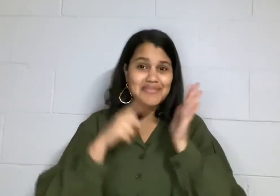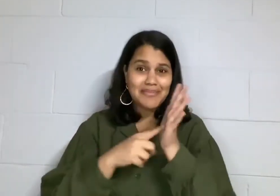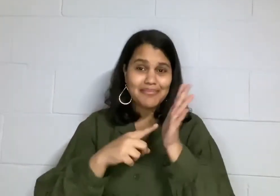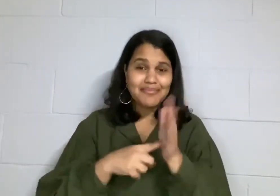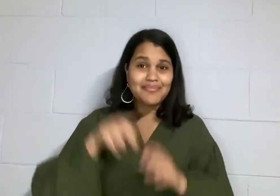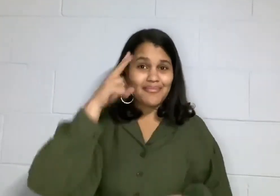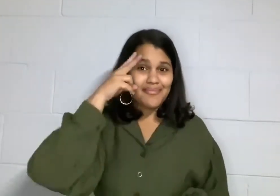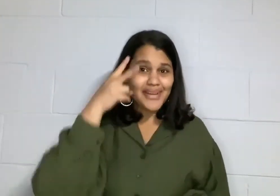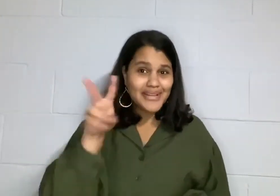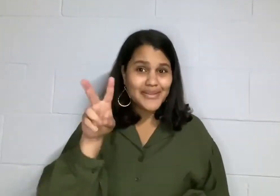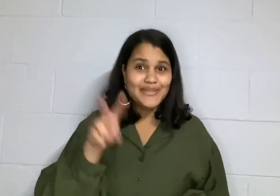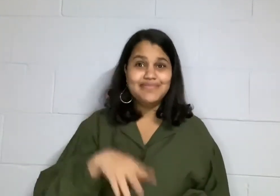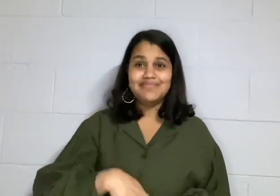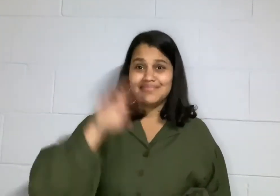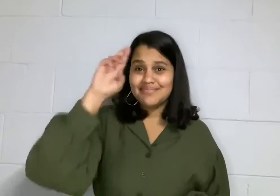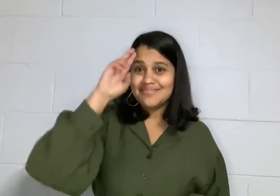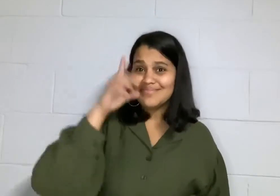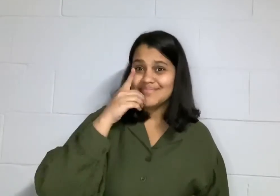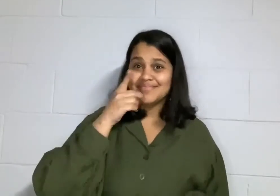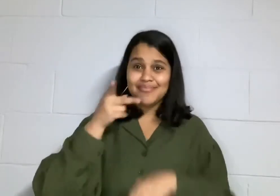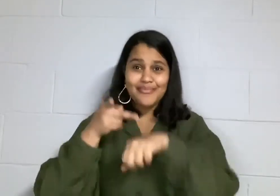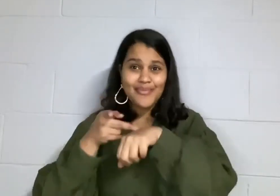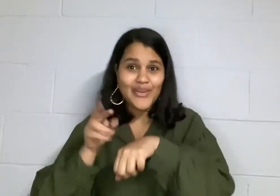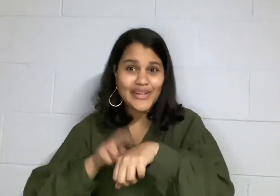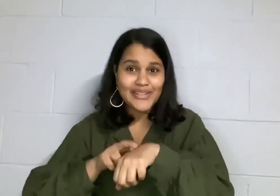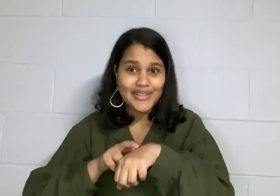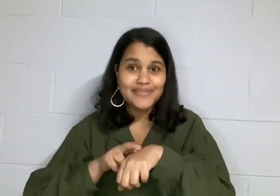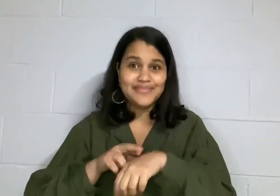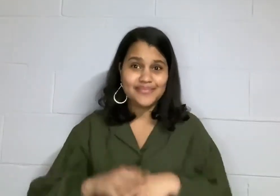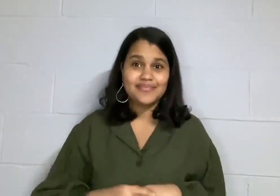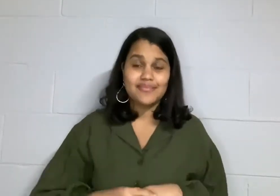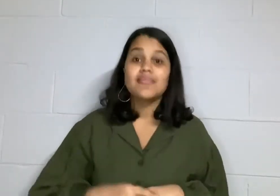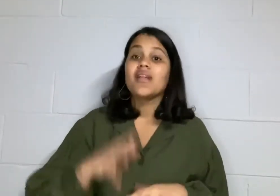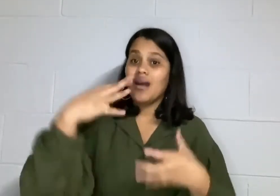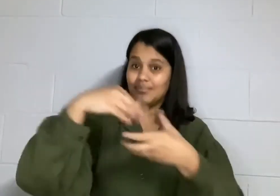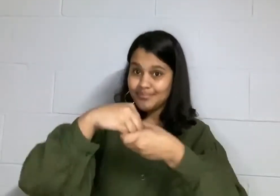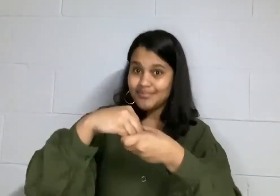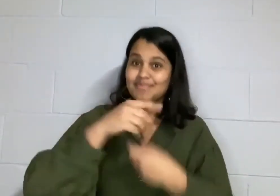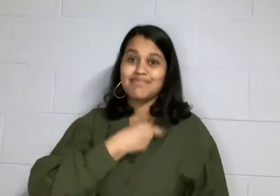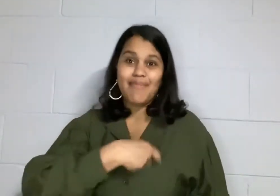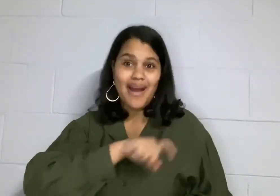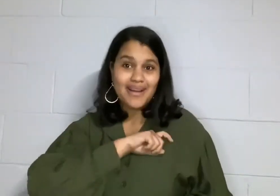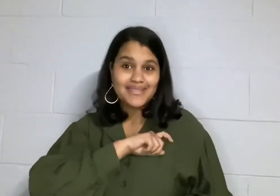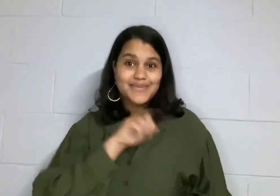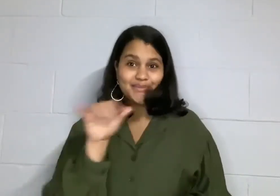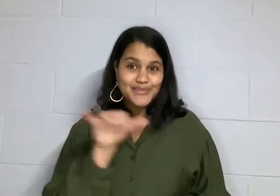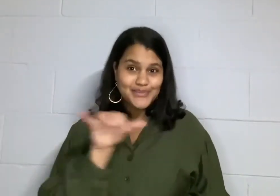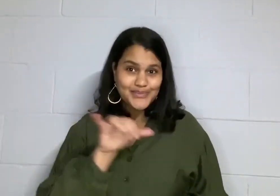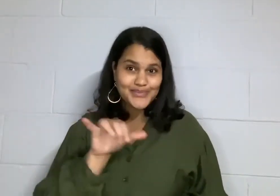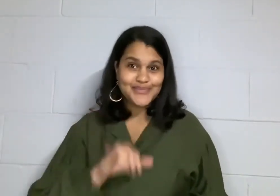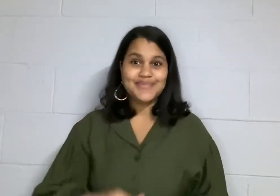For example, Mexico, Dominican Republic and Puerto Rico. That includes Spain as well.